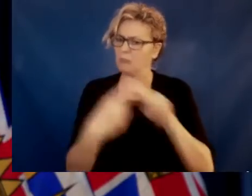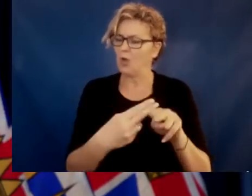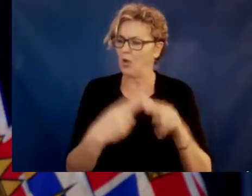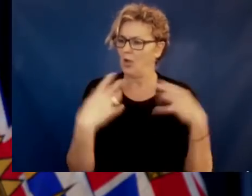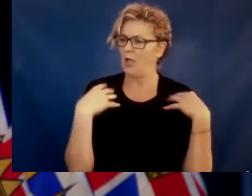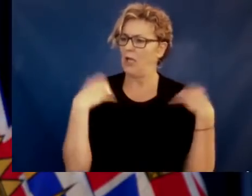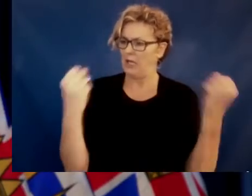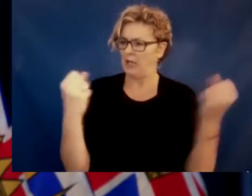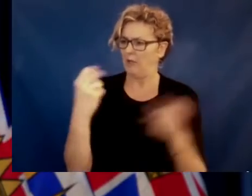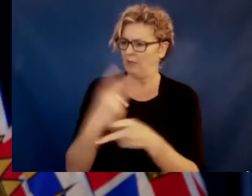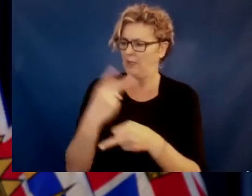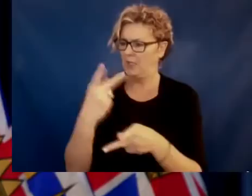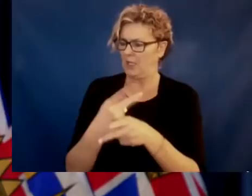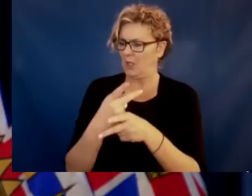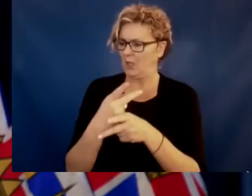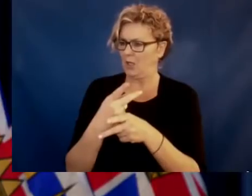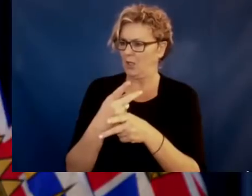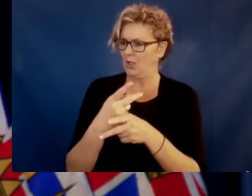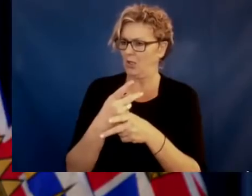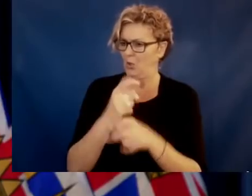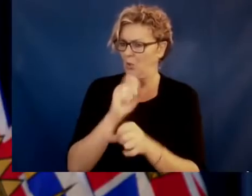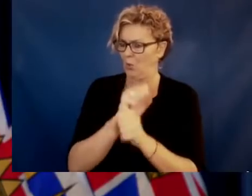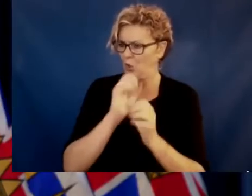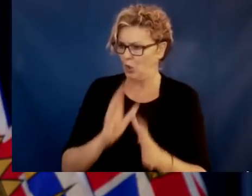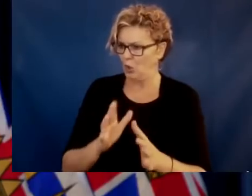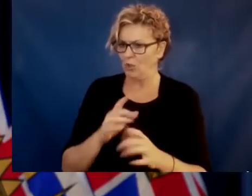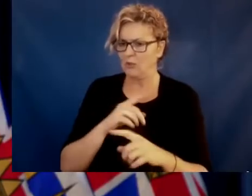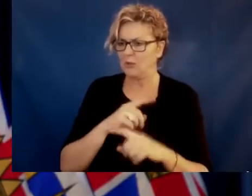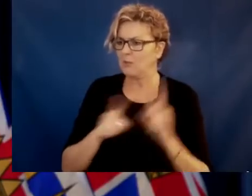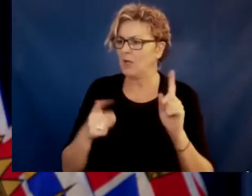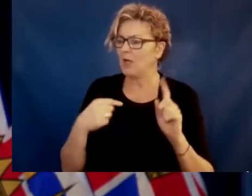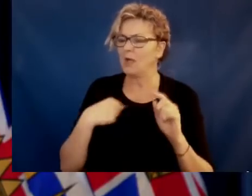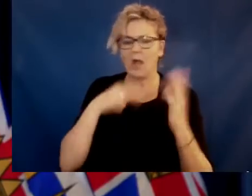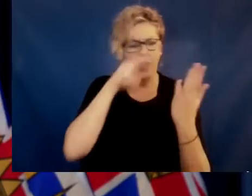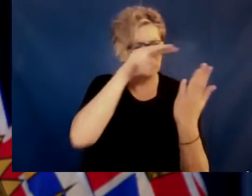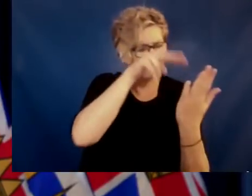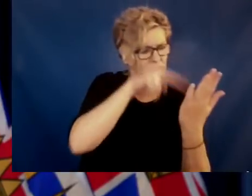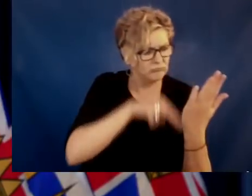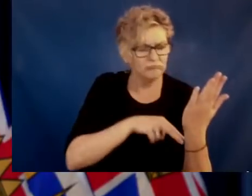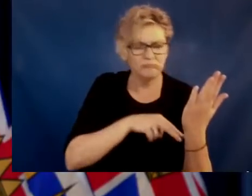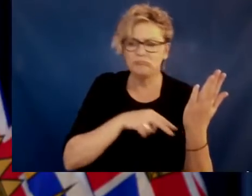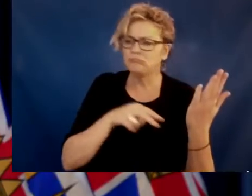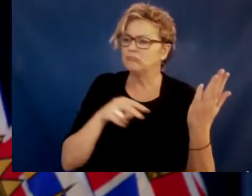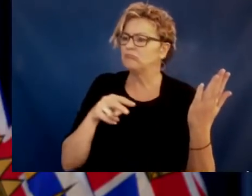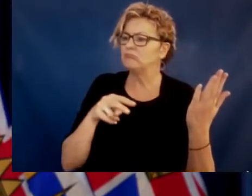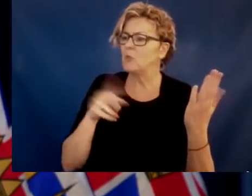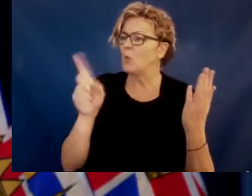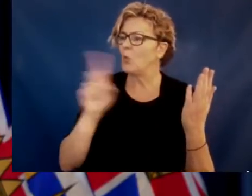Any health care worker in any facility who tests positive, who has an exposure within the